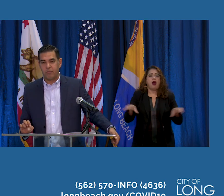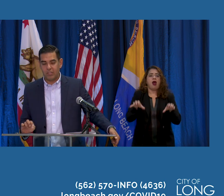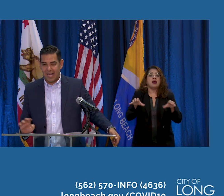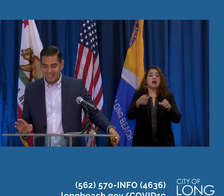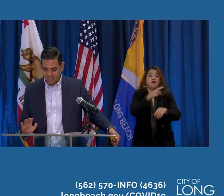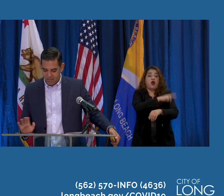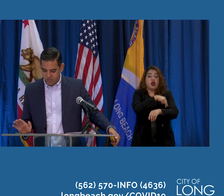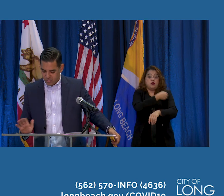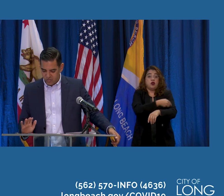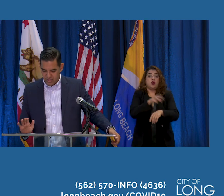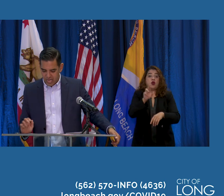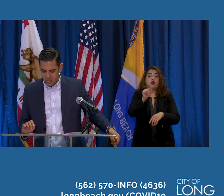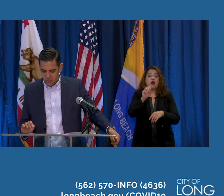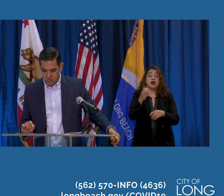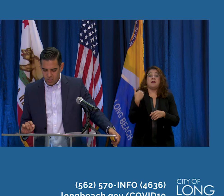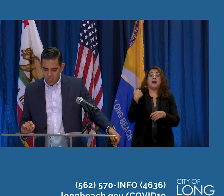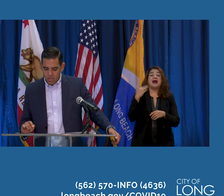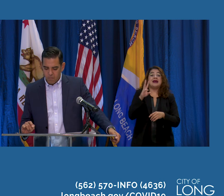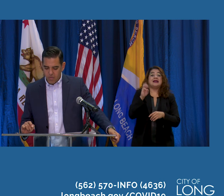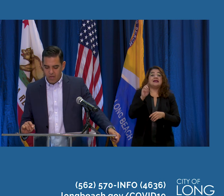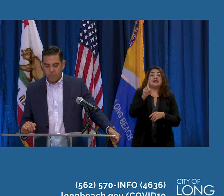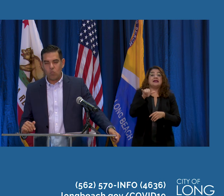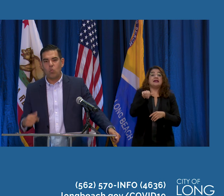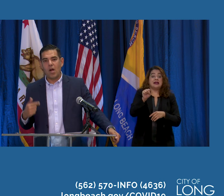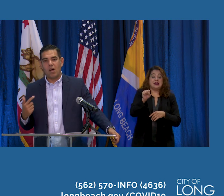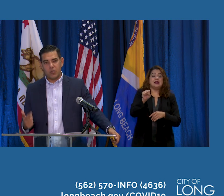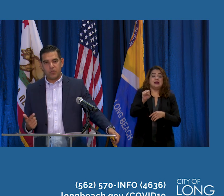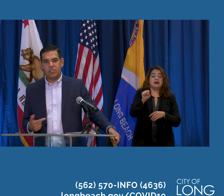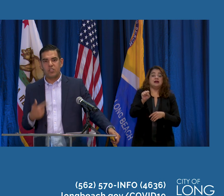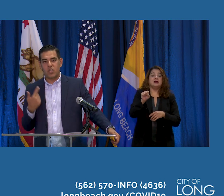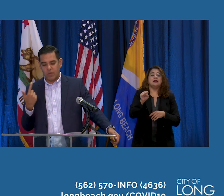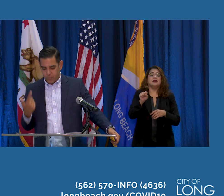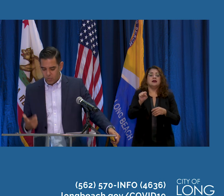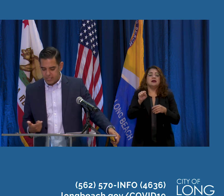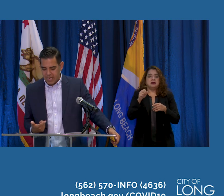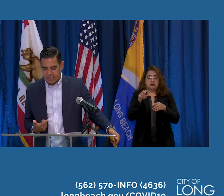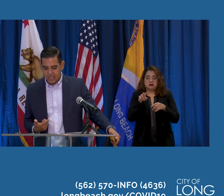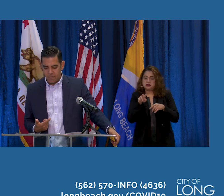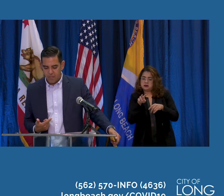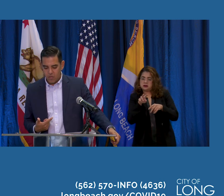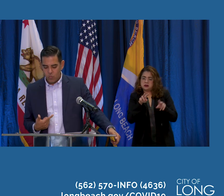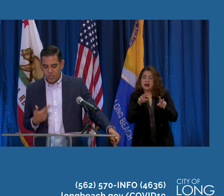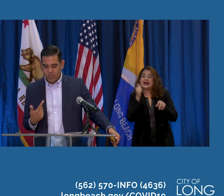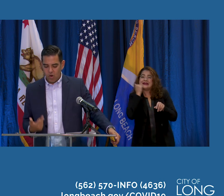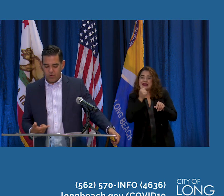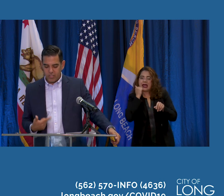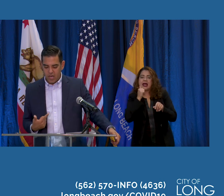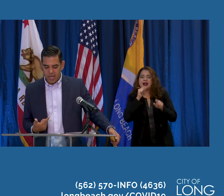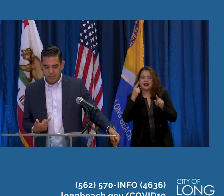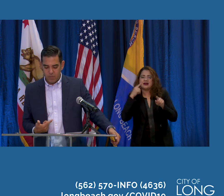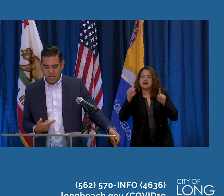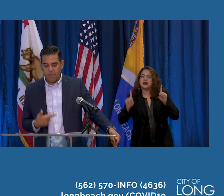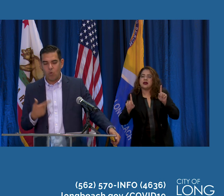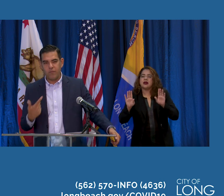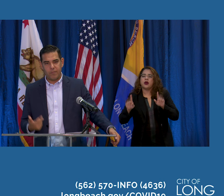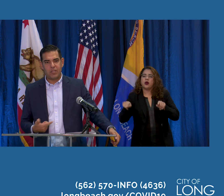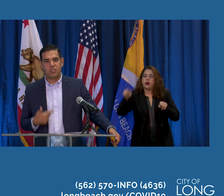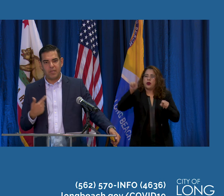over the last kid of sixty days. While hospitalizations are reported daily, we know that over time more information is